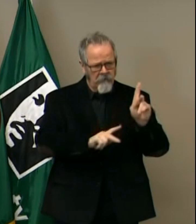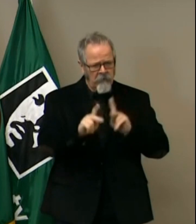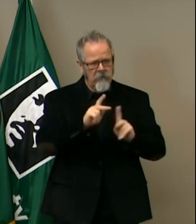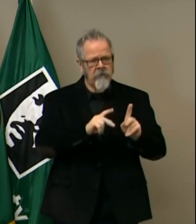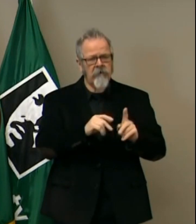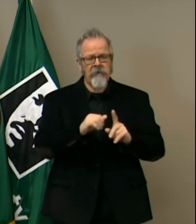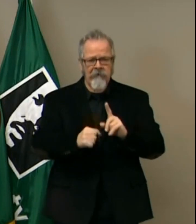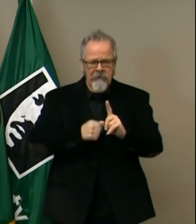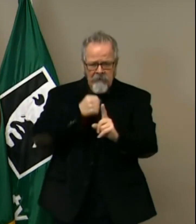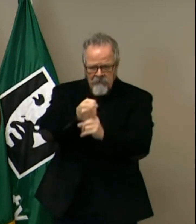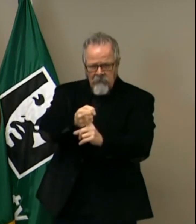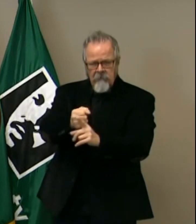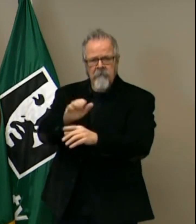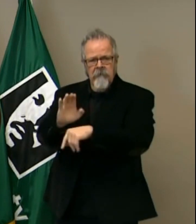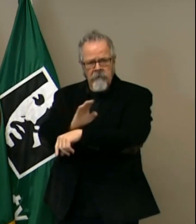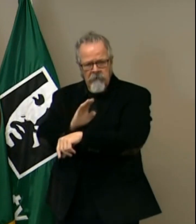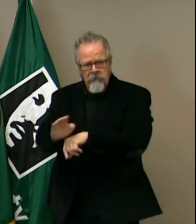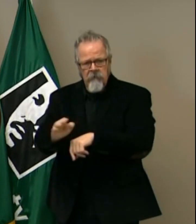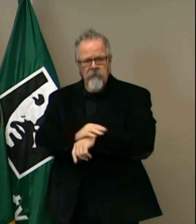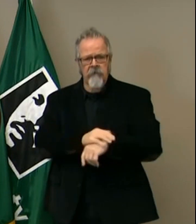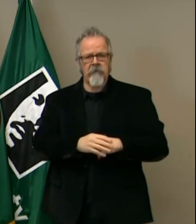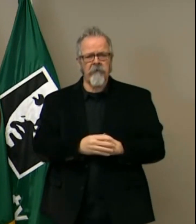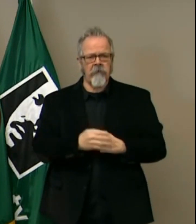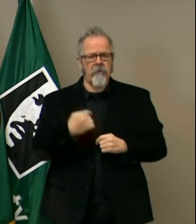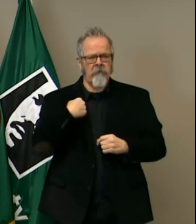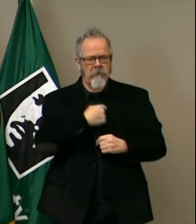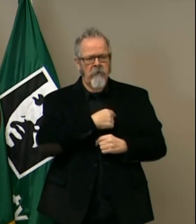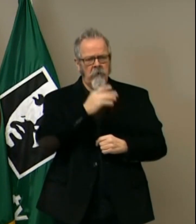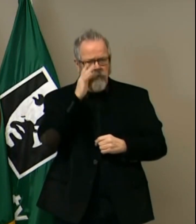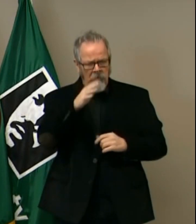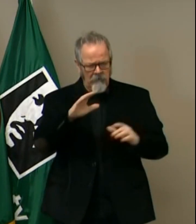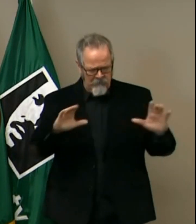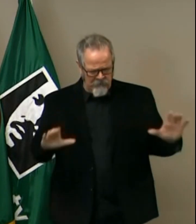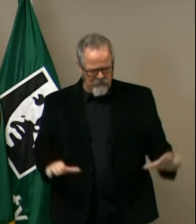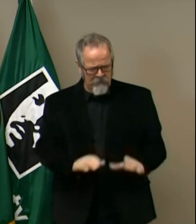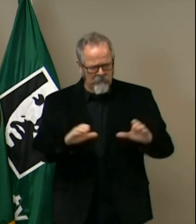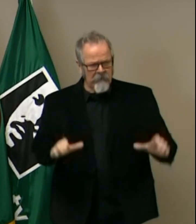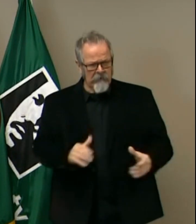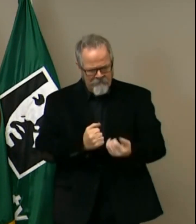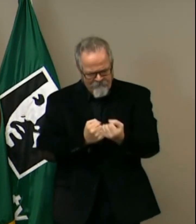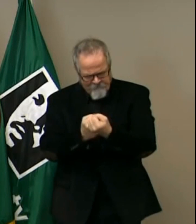but today we know we are doing this for a simple reason to save lives of our